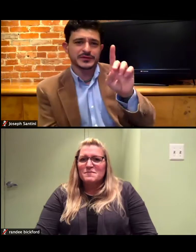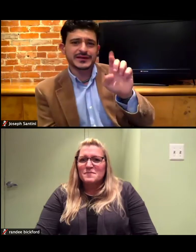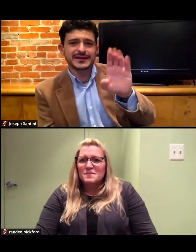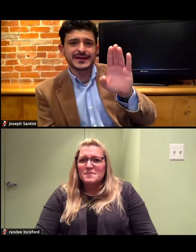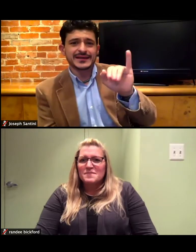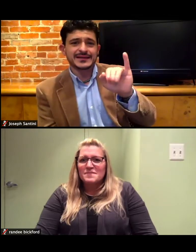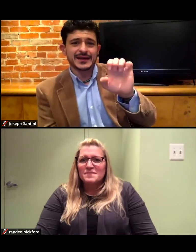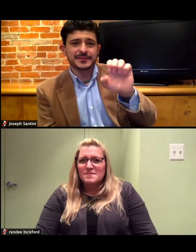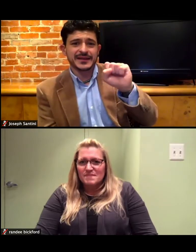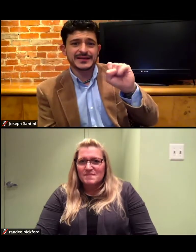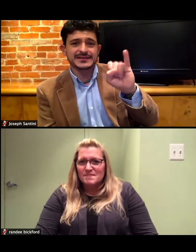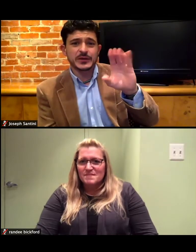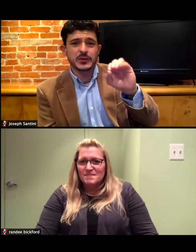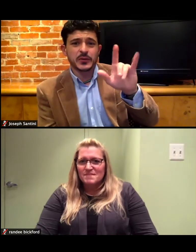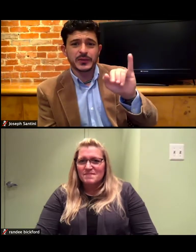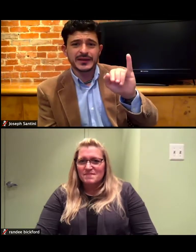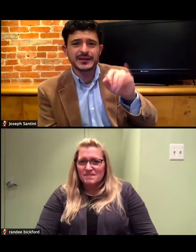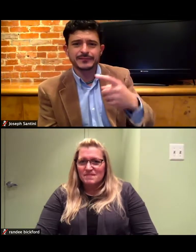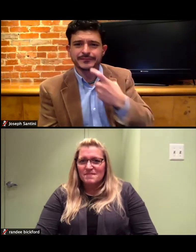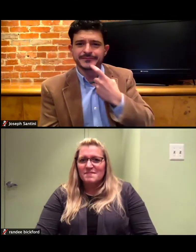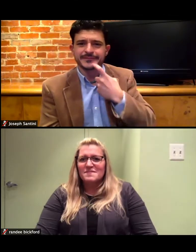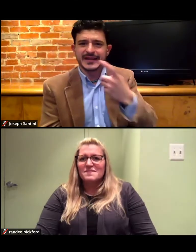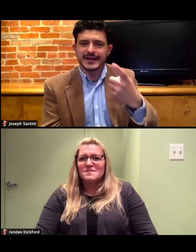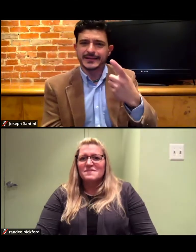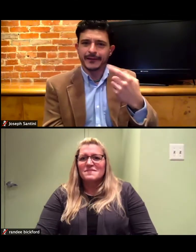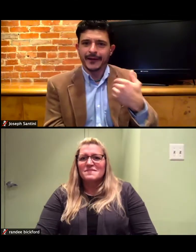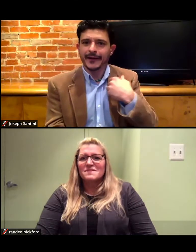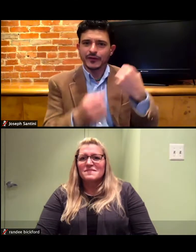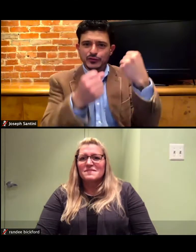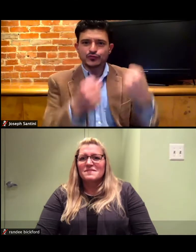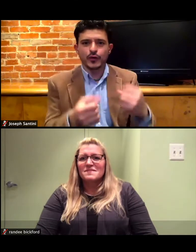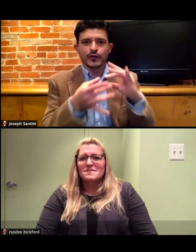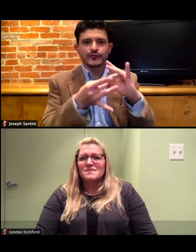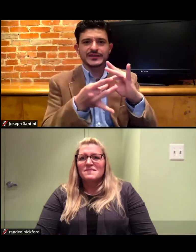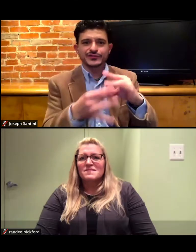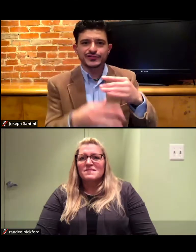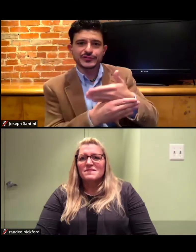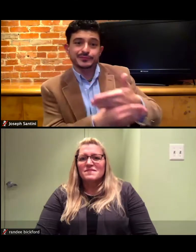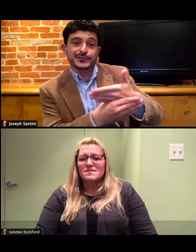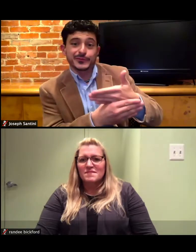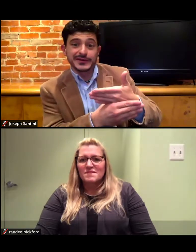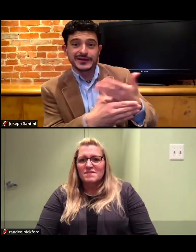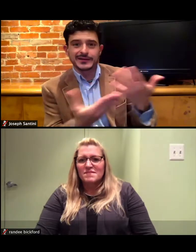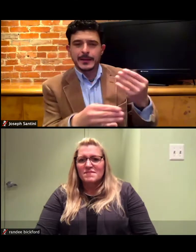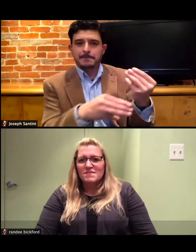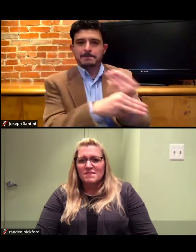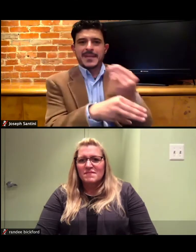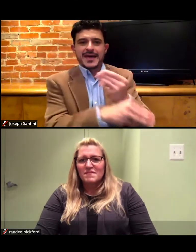Interesting, one person, Debbie, said that we have a strong relationship